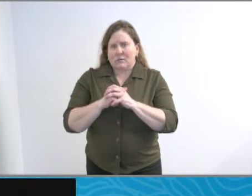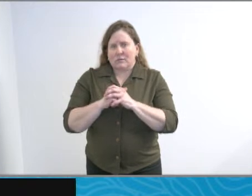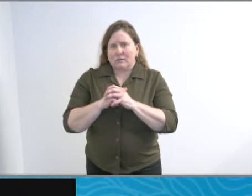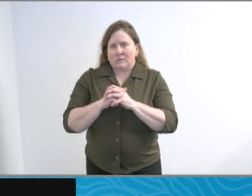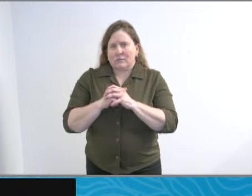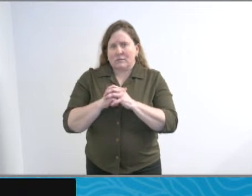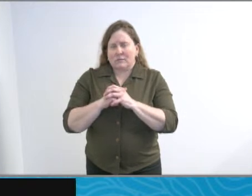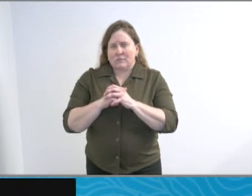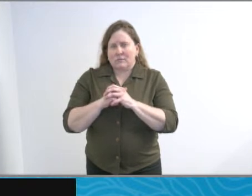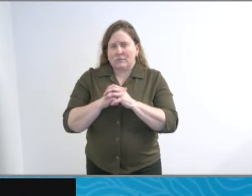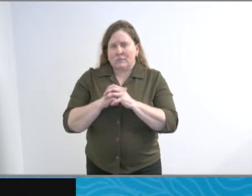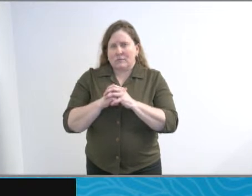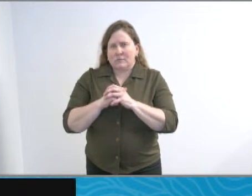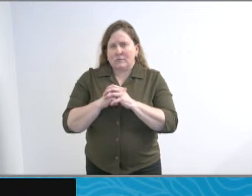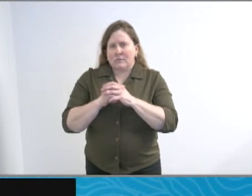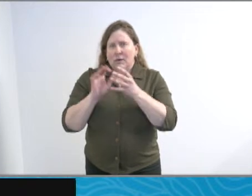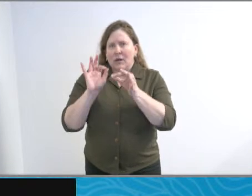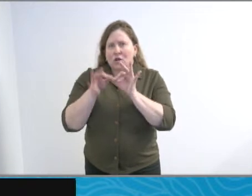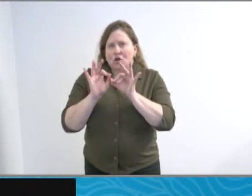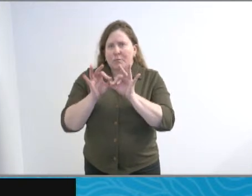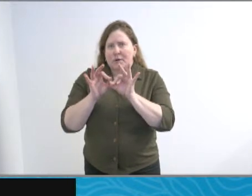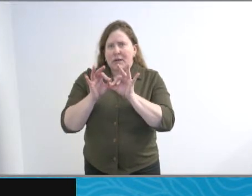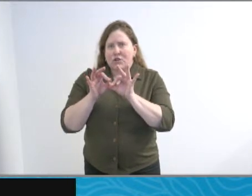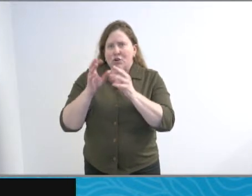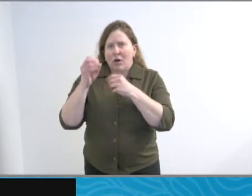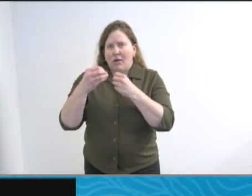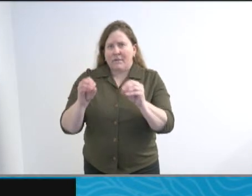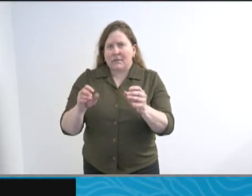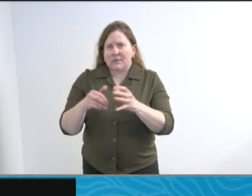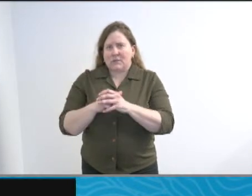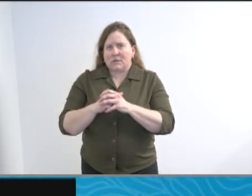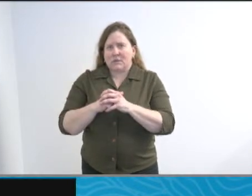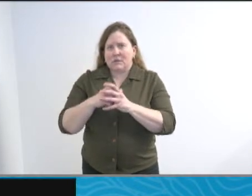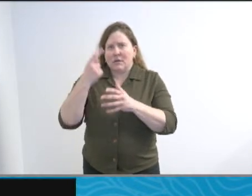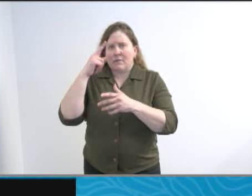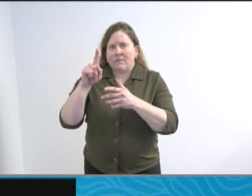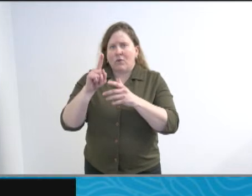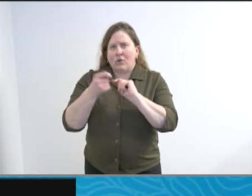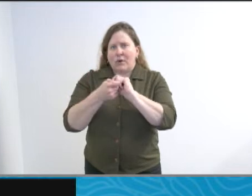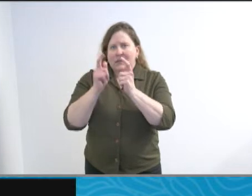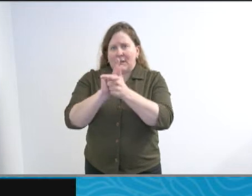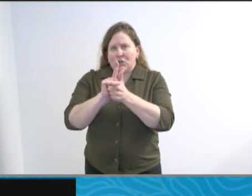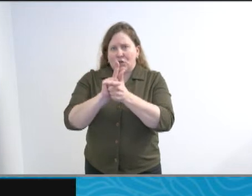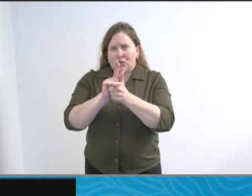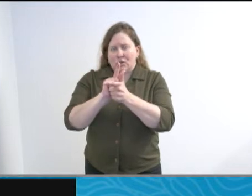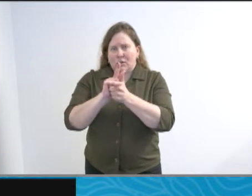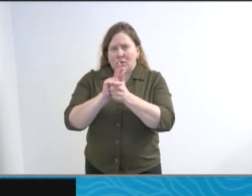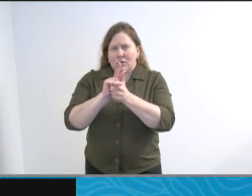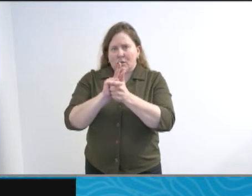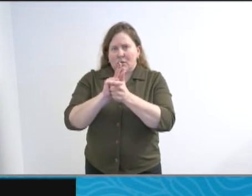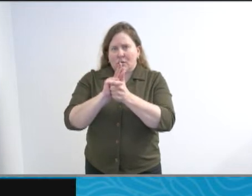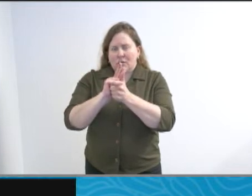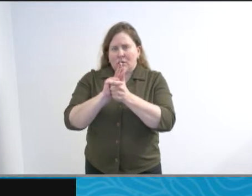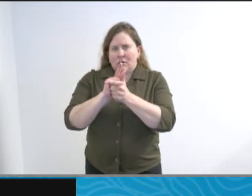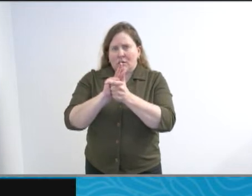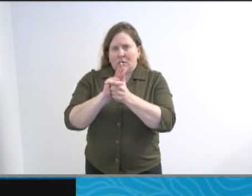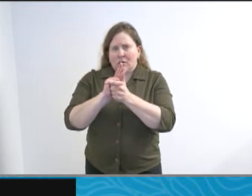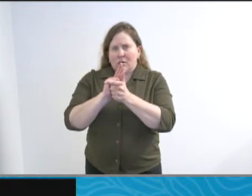We've got our interpretation office or our translation unit, they're always at work here.